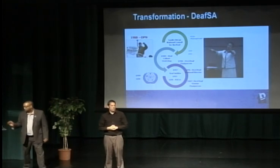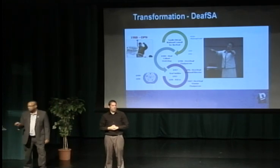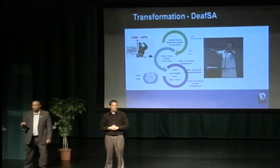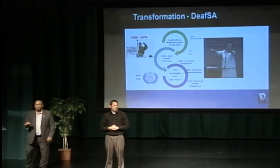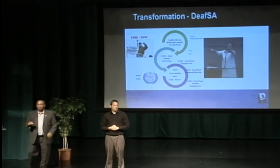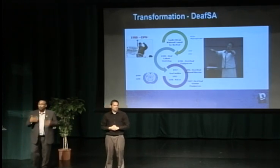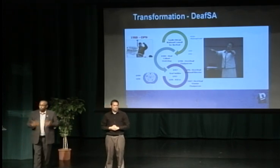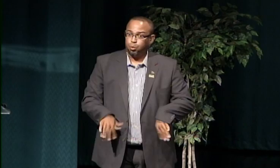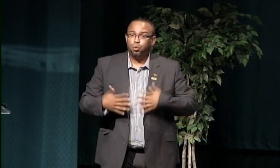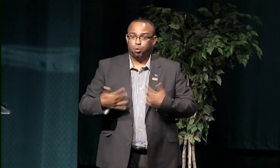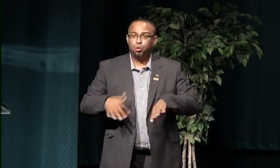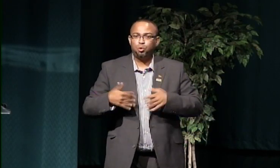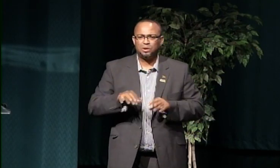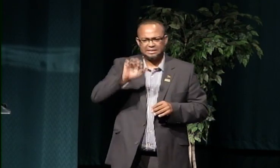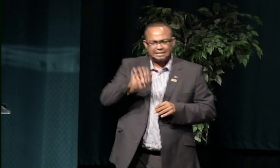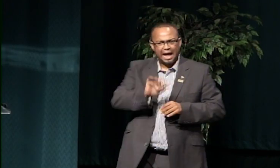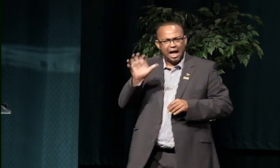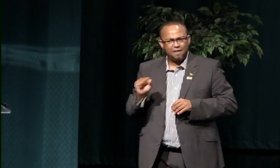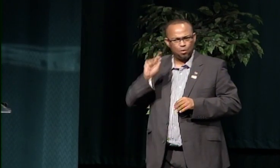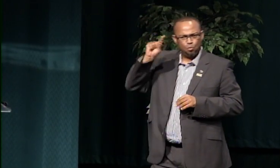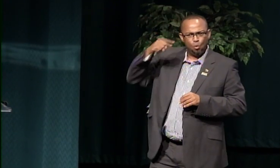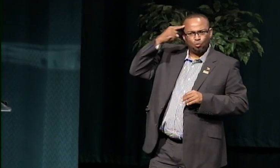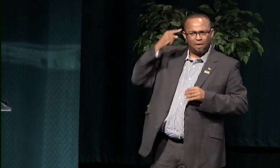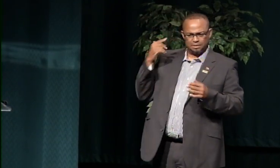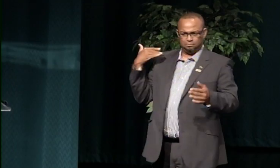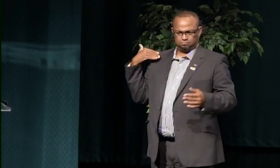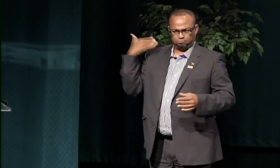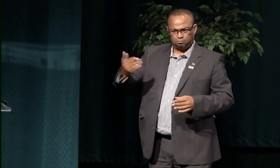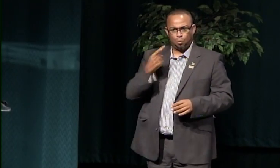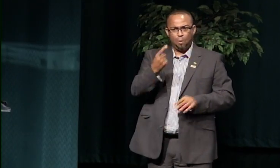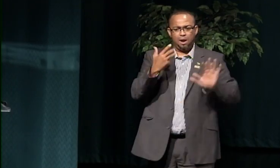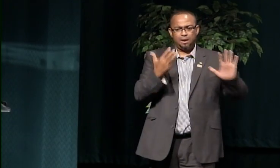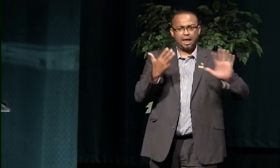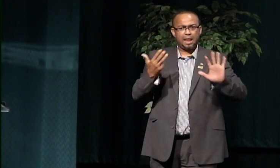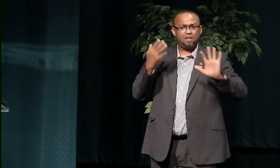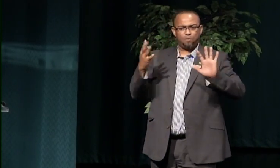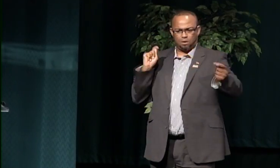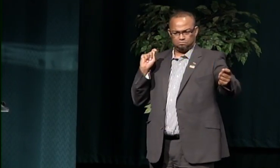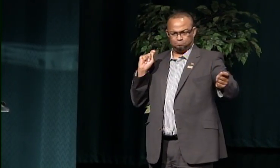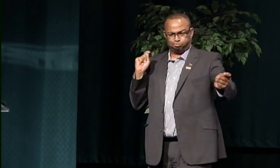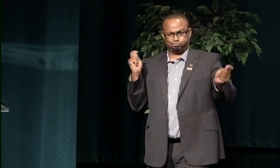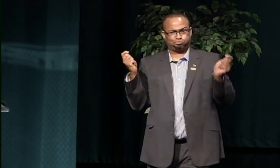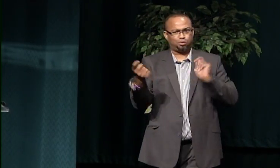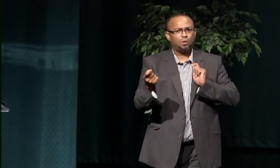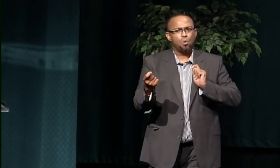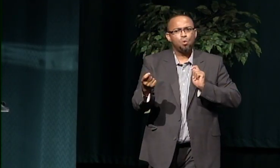the World Federation of the Deaf.